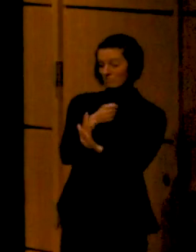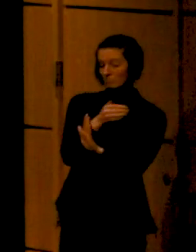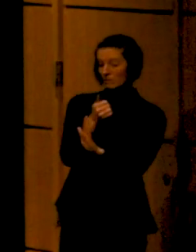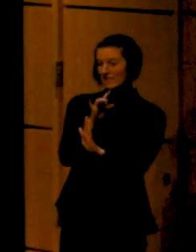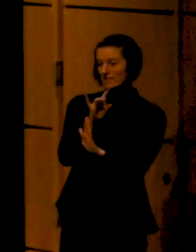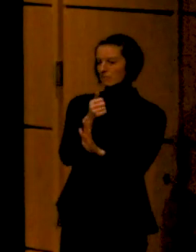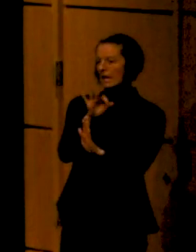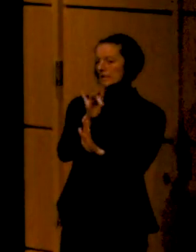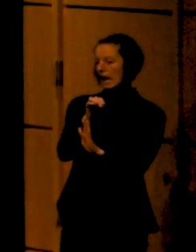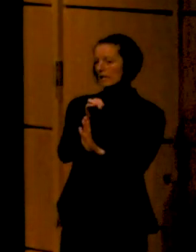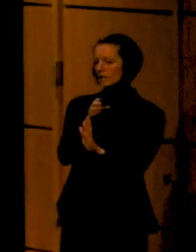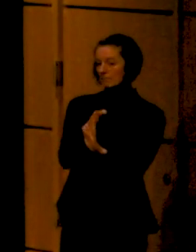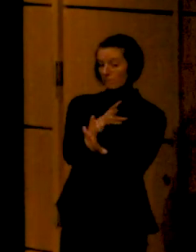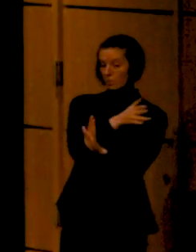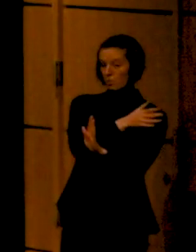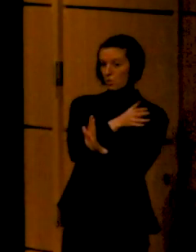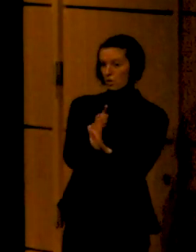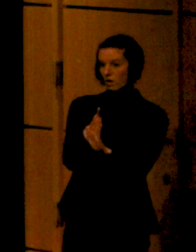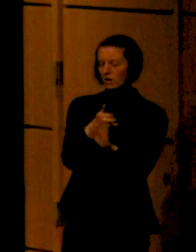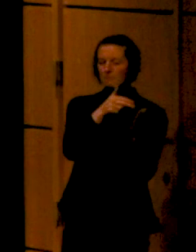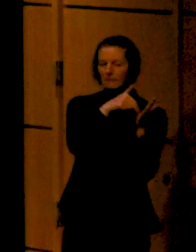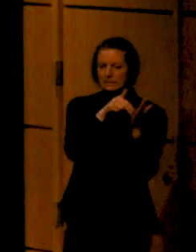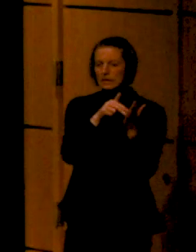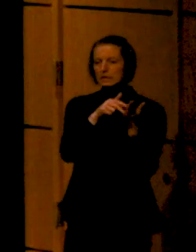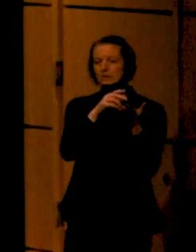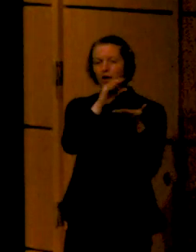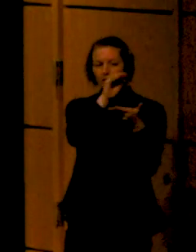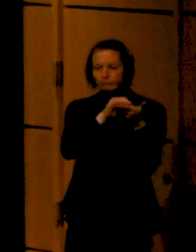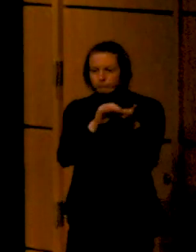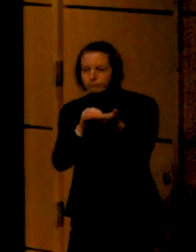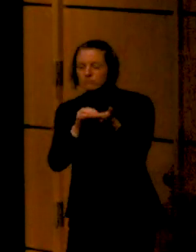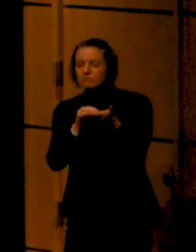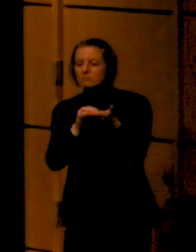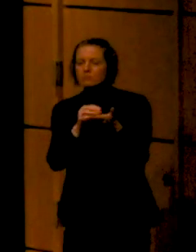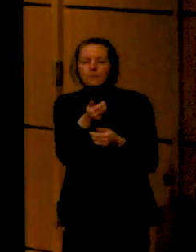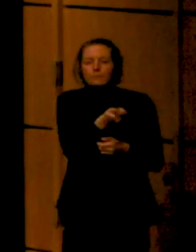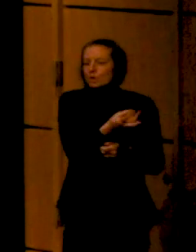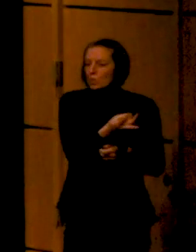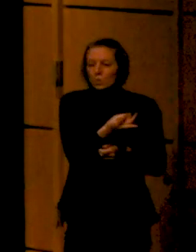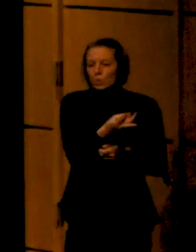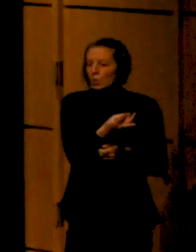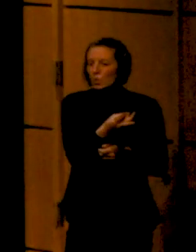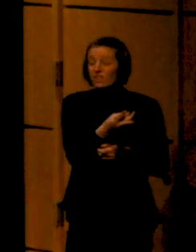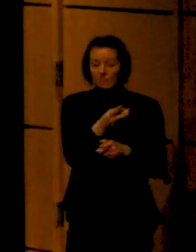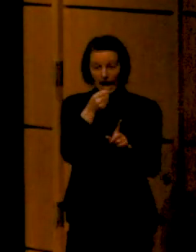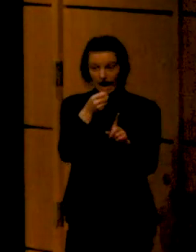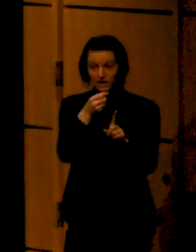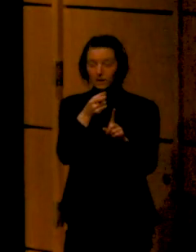of Mount St. Helens are few and far between compared with representations of Mount Hood.